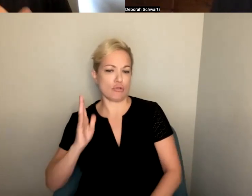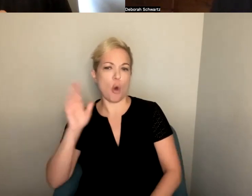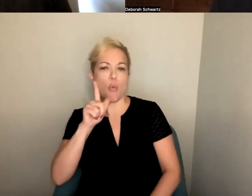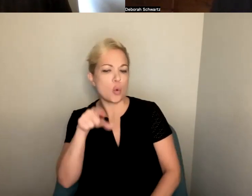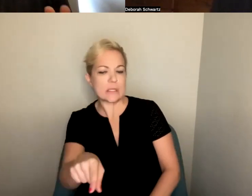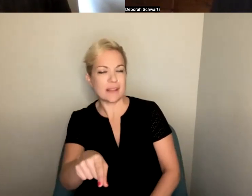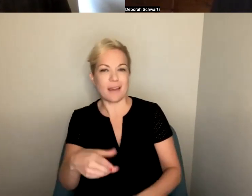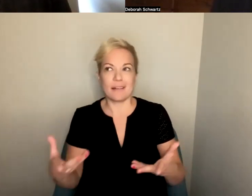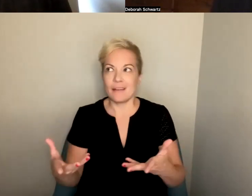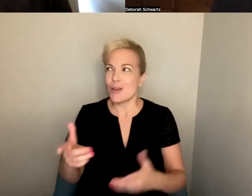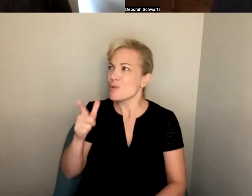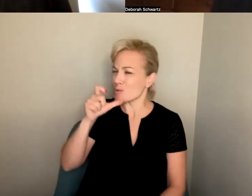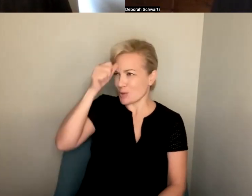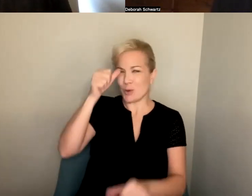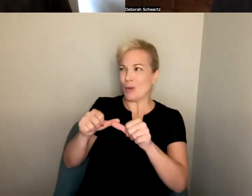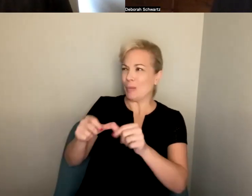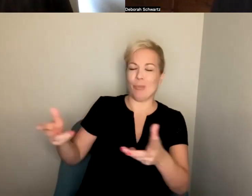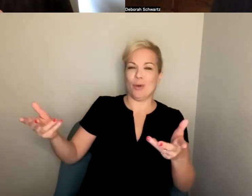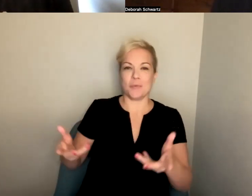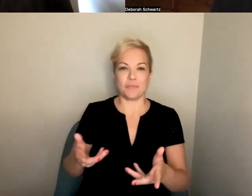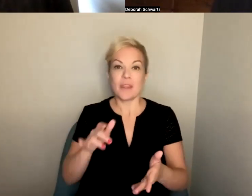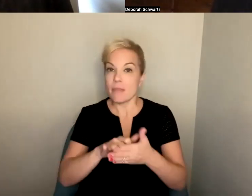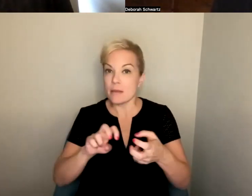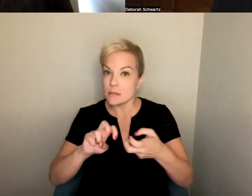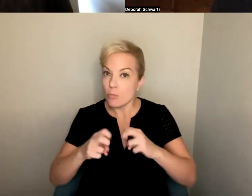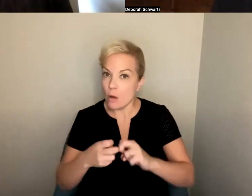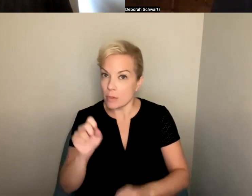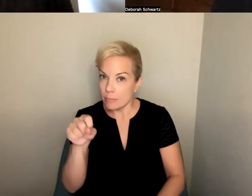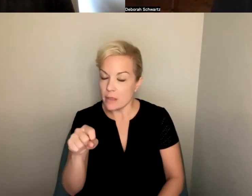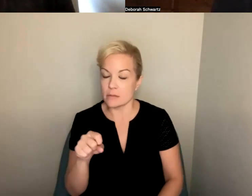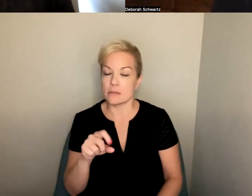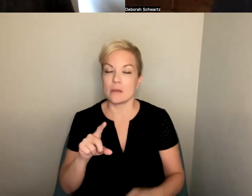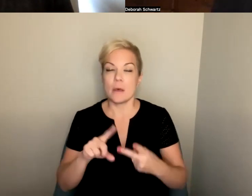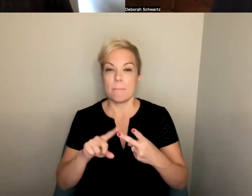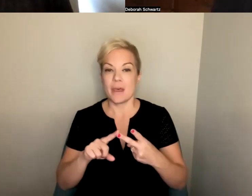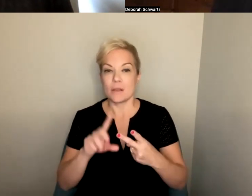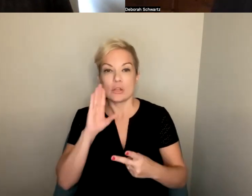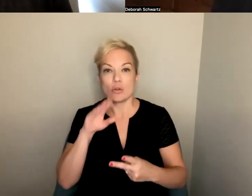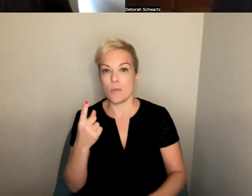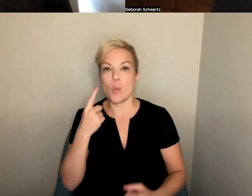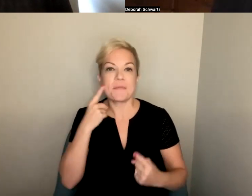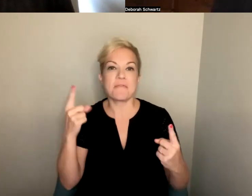That, so that's problematic number one, but then, of course, the famous case came along in, in the